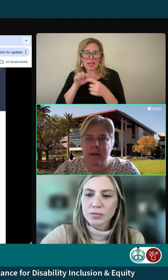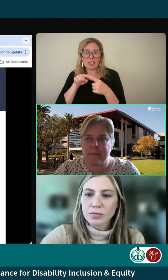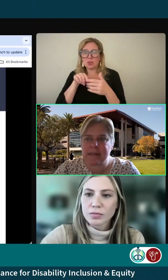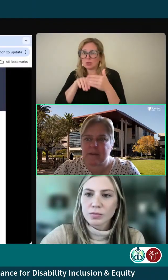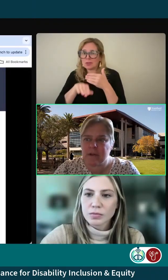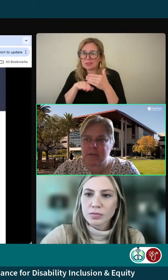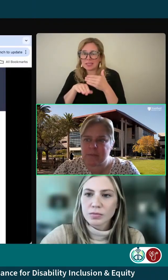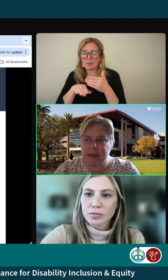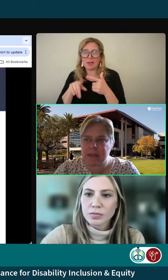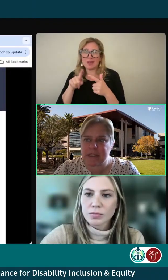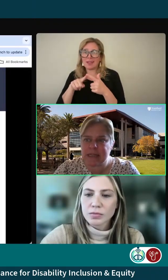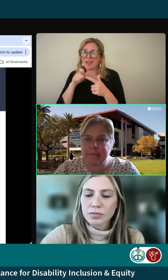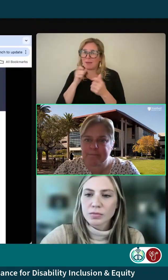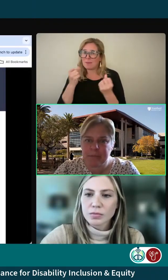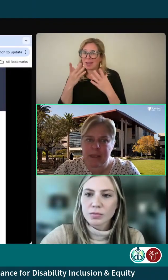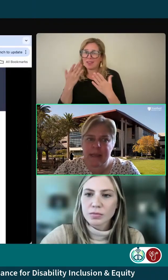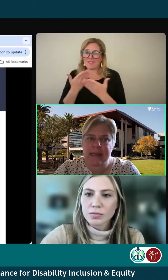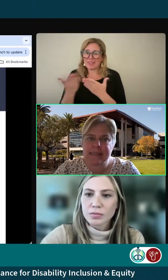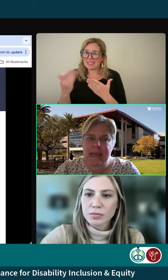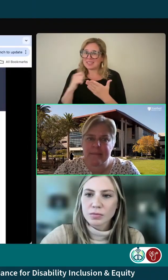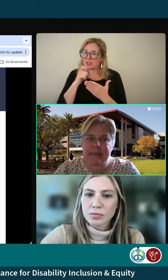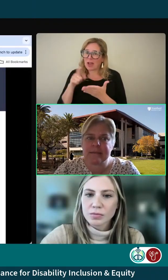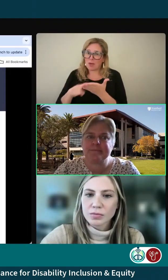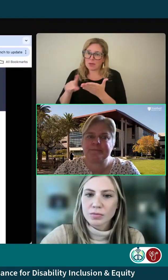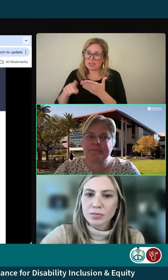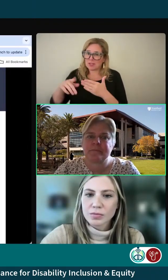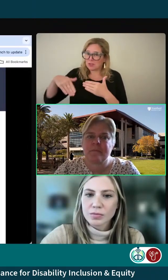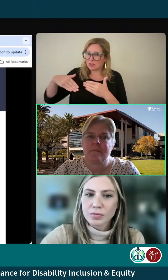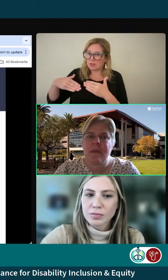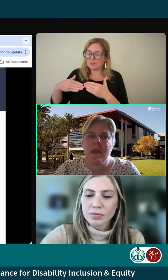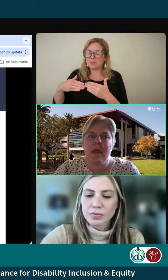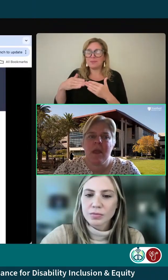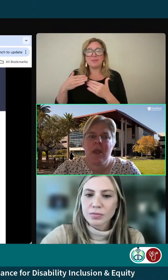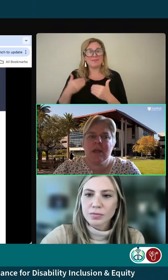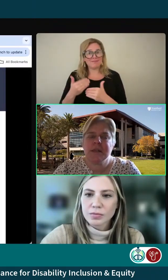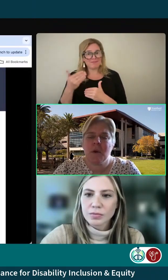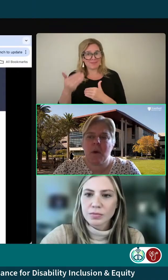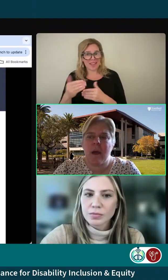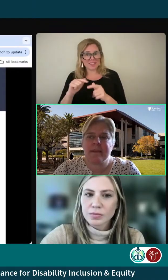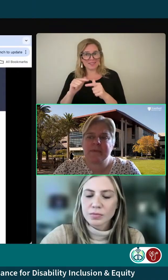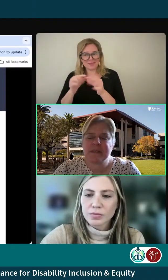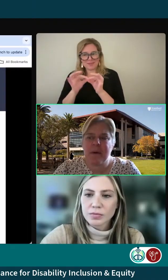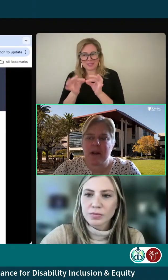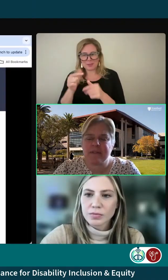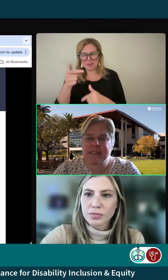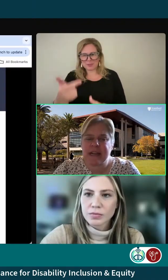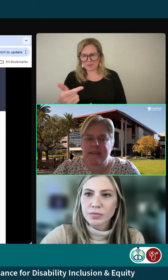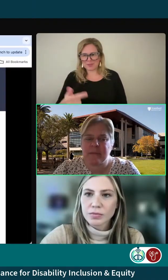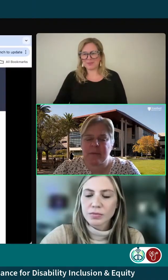up by several other speakers today. Next slide please. So this was a part of a study that we were